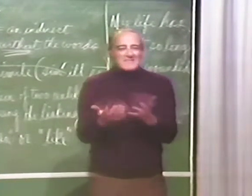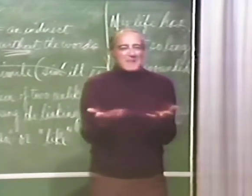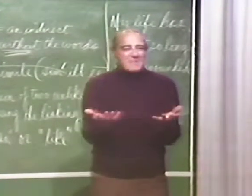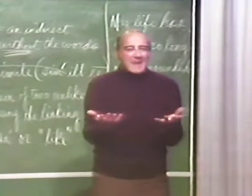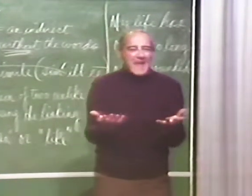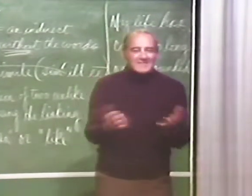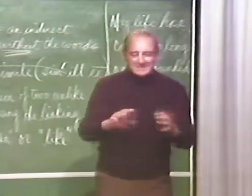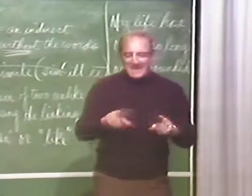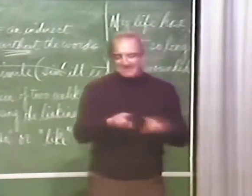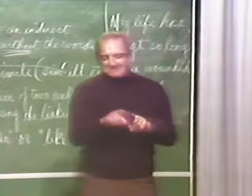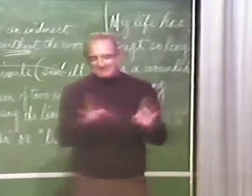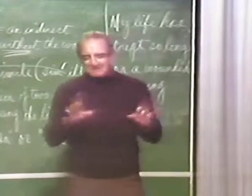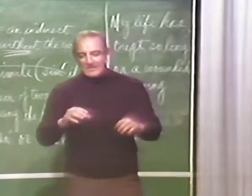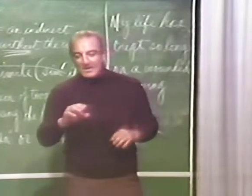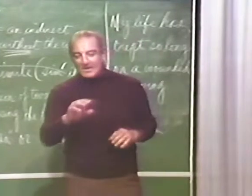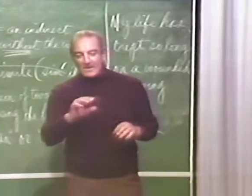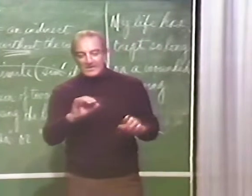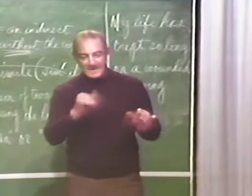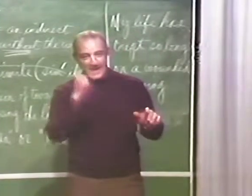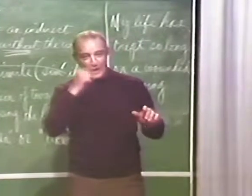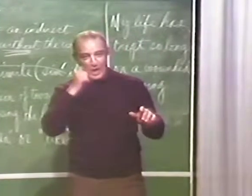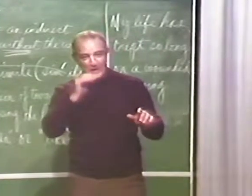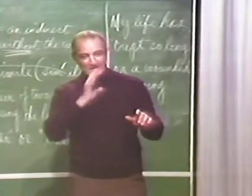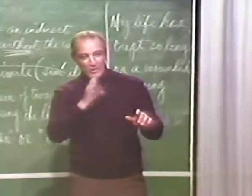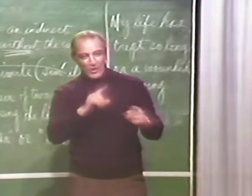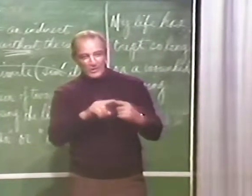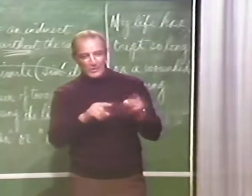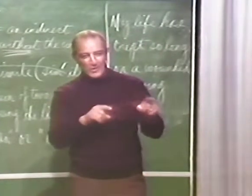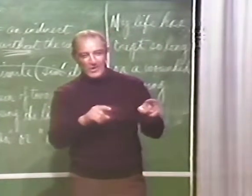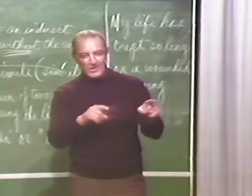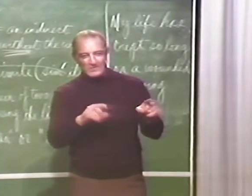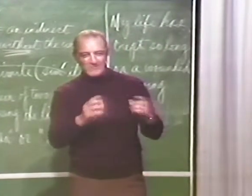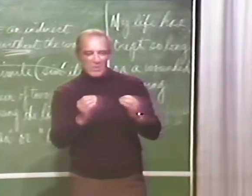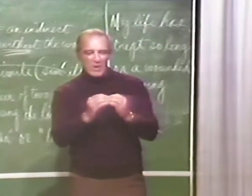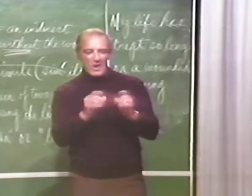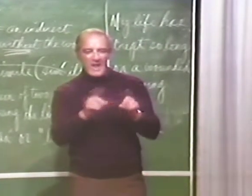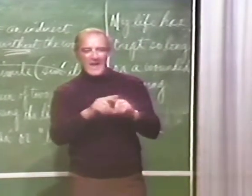BUT WE CAN ALSO--IN THE STYLE, CAN MEAN SOMETHING LIKE...